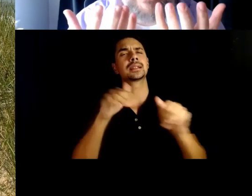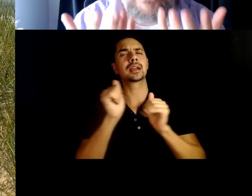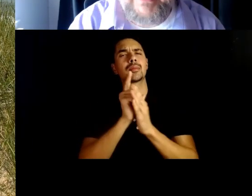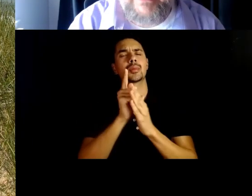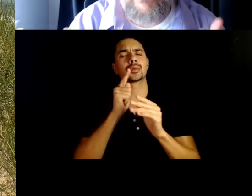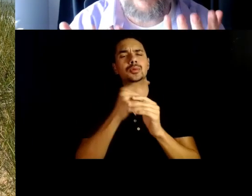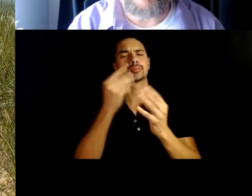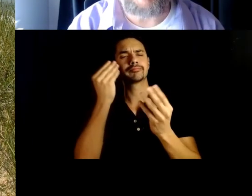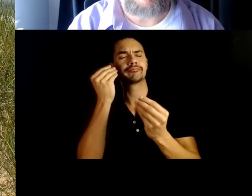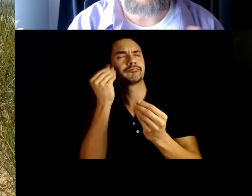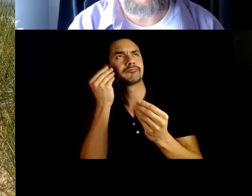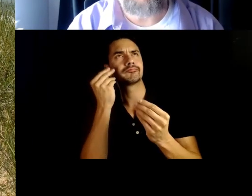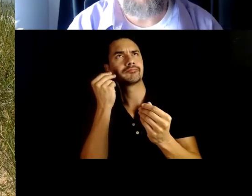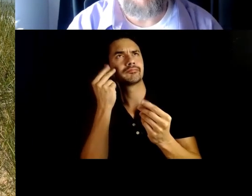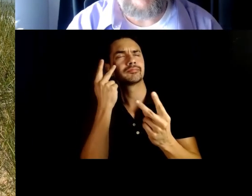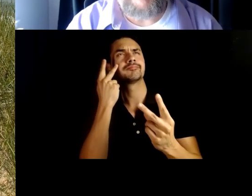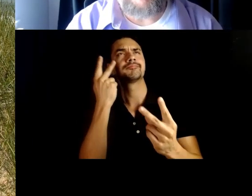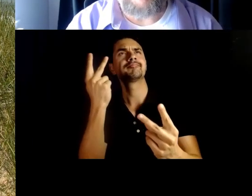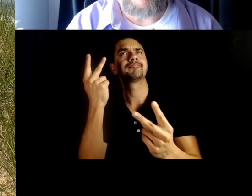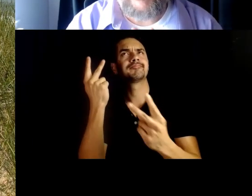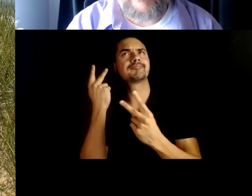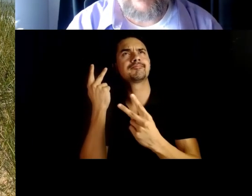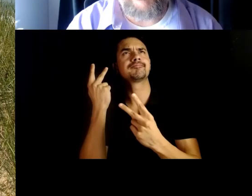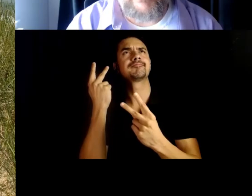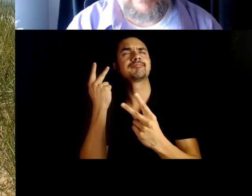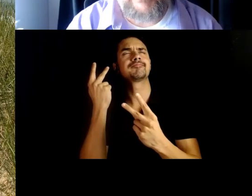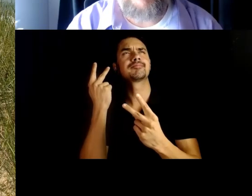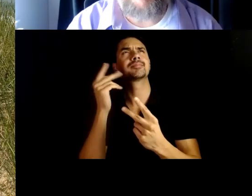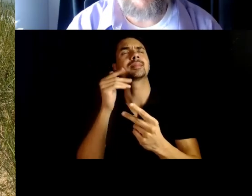where you're sitting, where you're standing, the land that you're on,